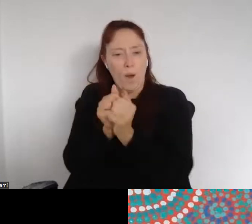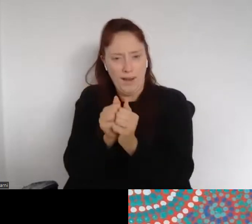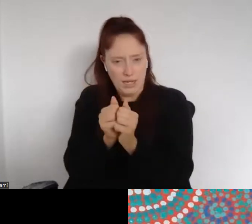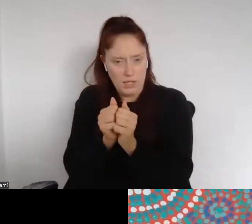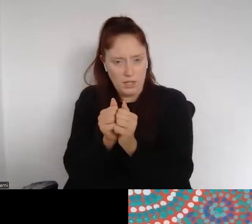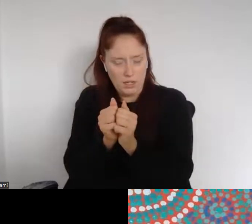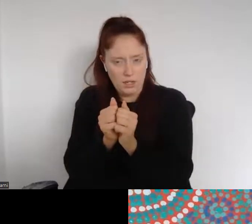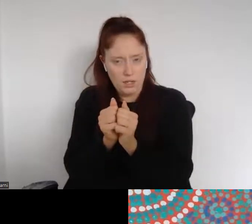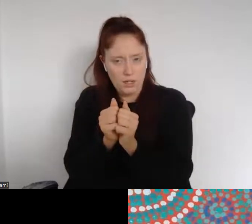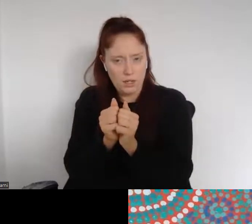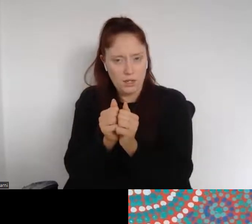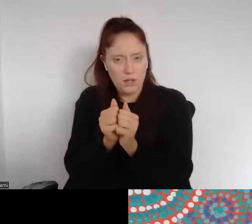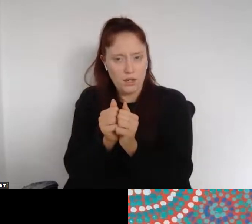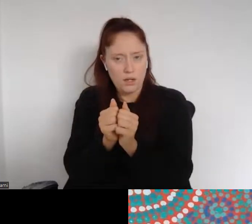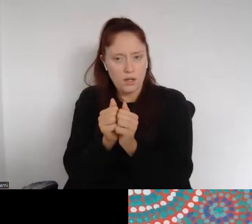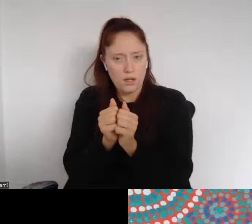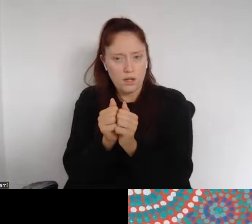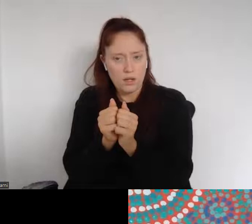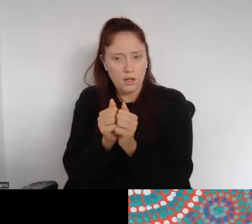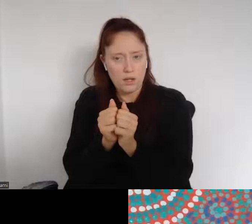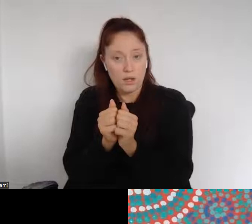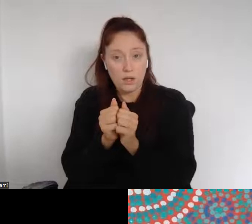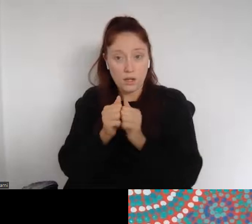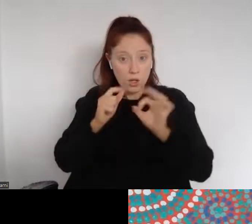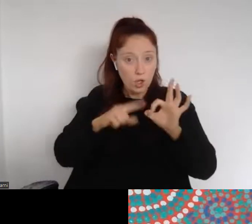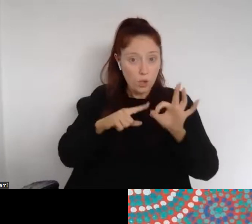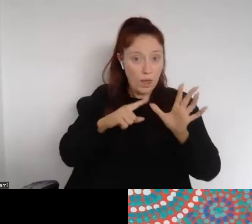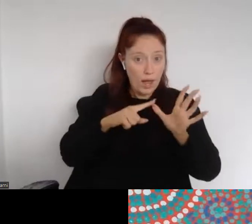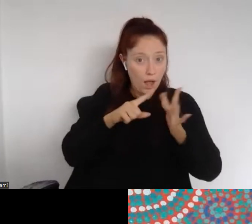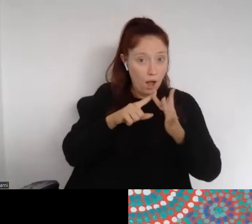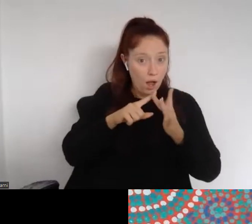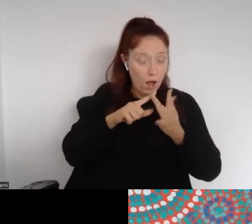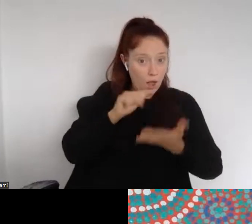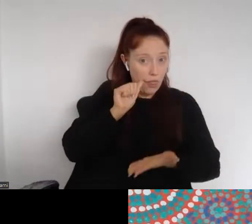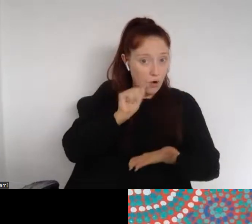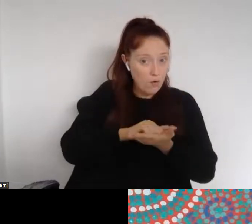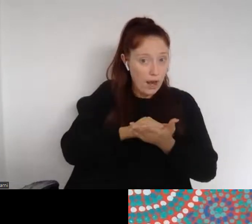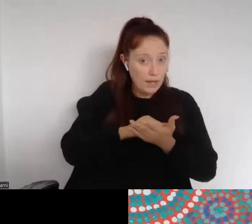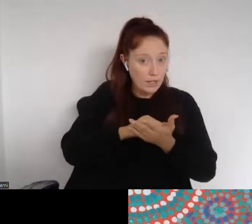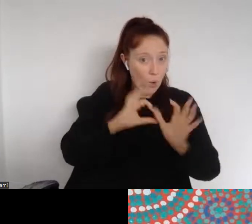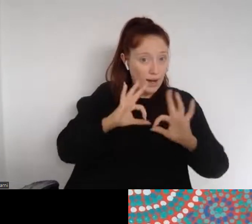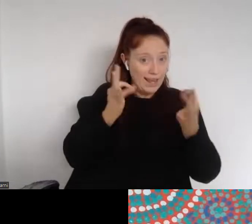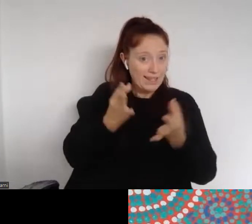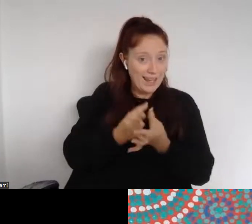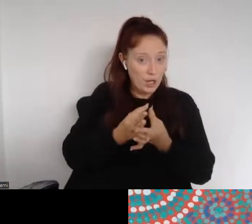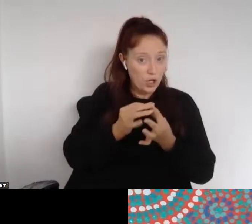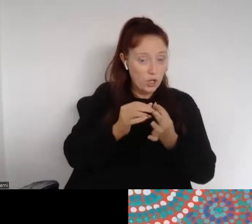is QAI an appropriate organisation for us to direct them for guidance or advice?